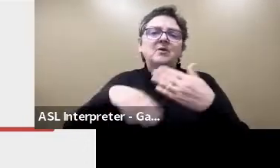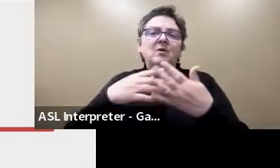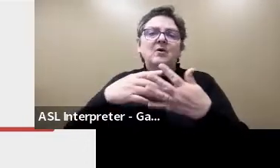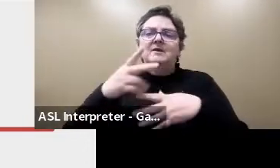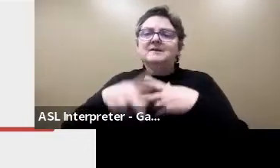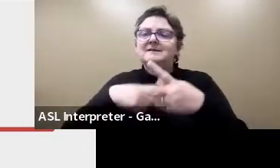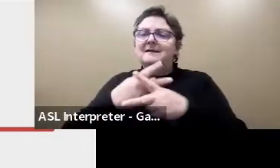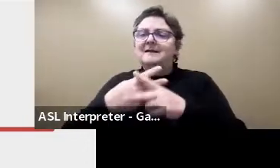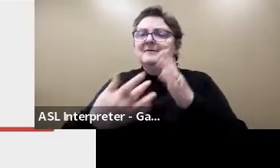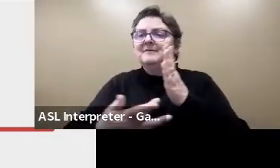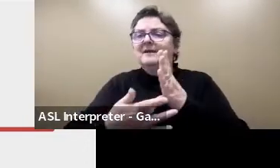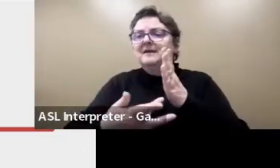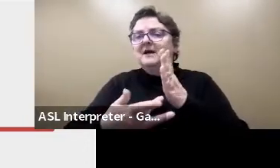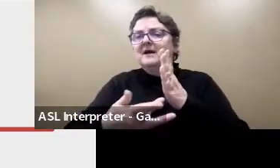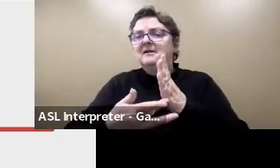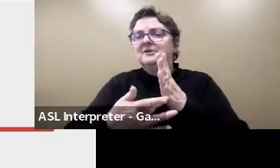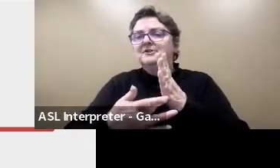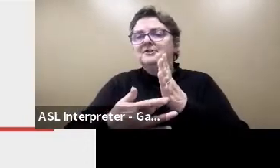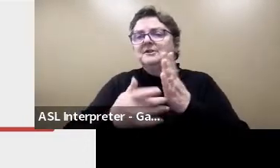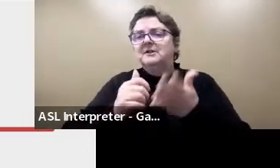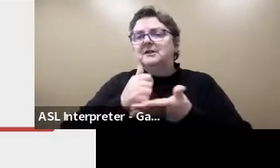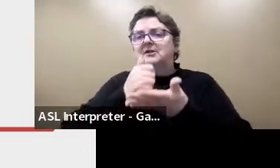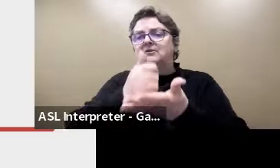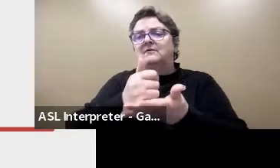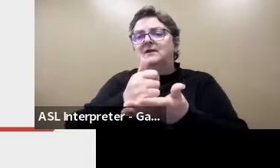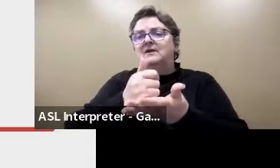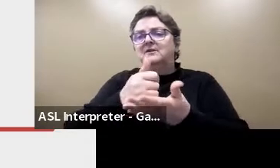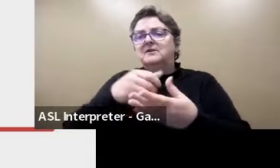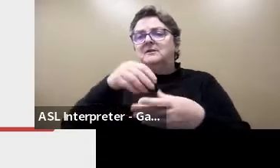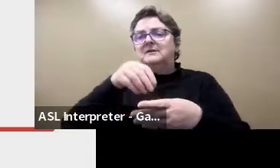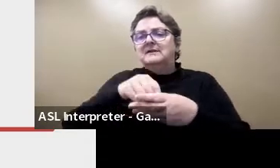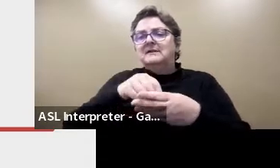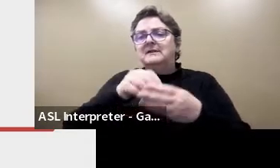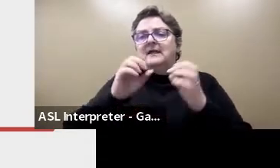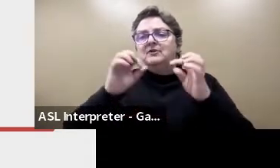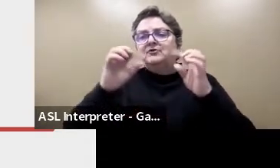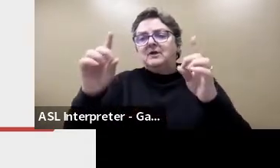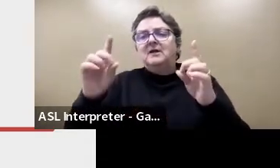interventions in educations that we can cover.